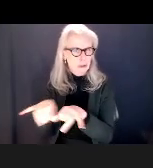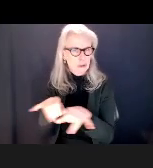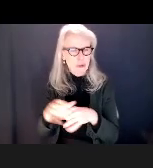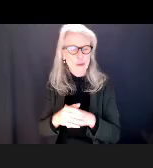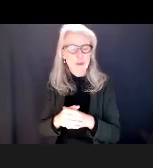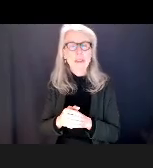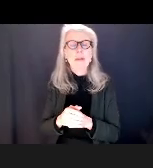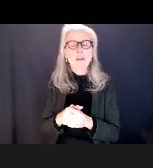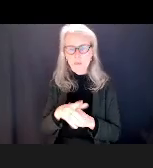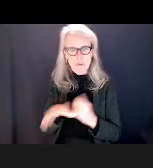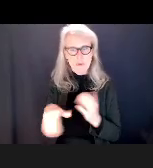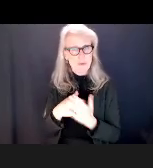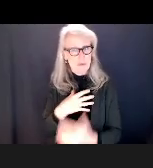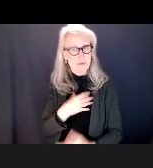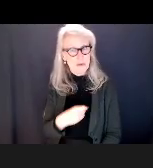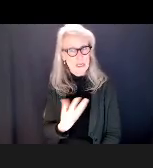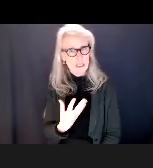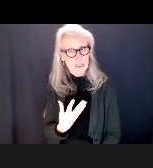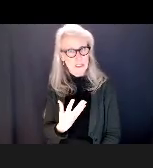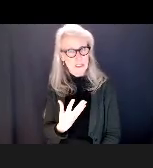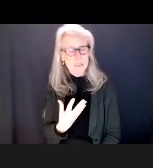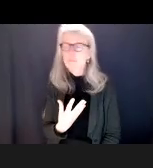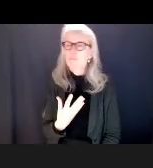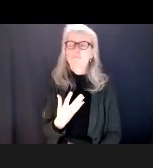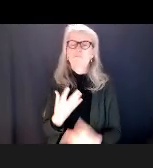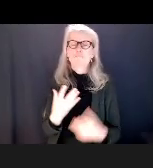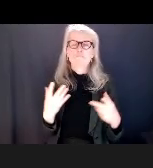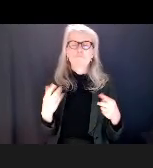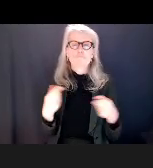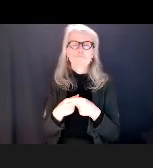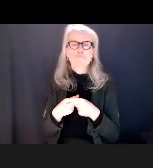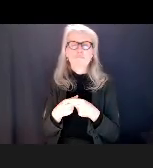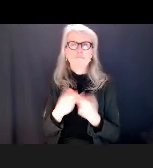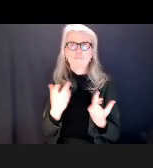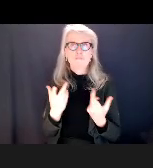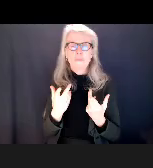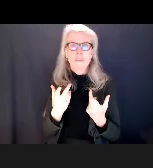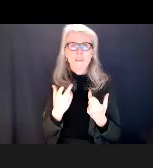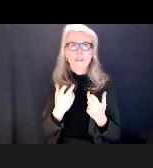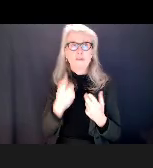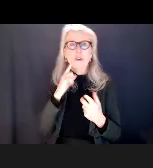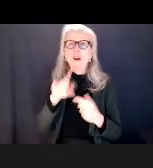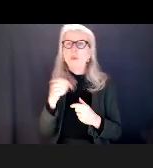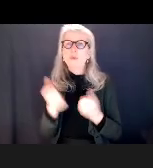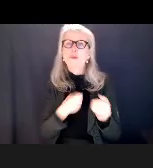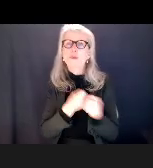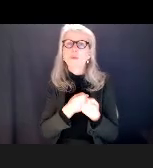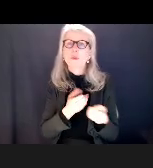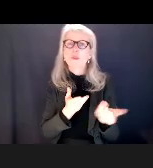all white, which contradicts trends in support service sectors like this. Racialized workers,